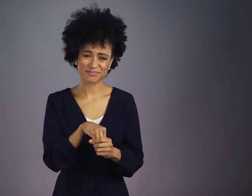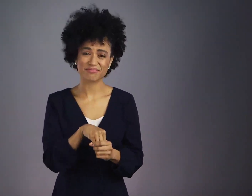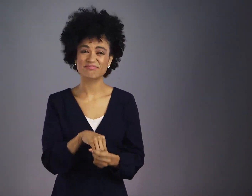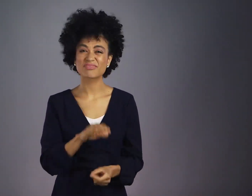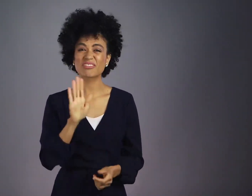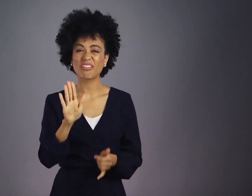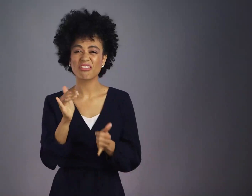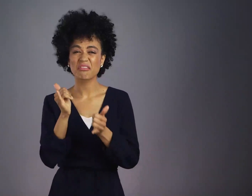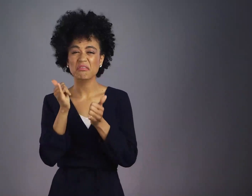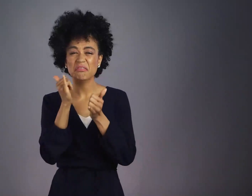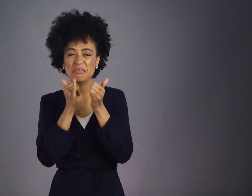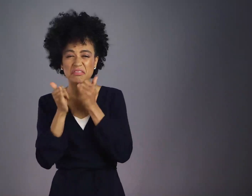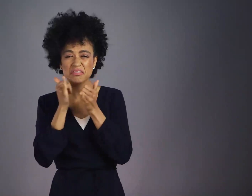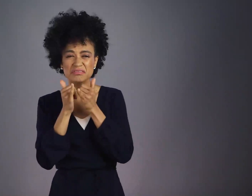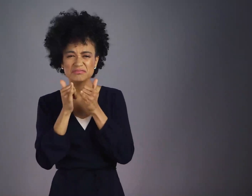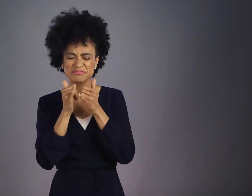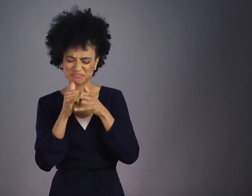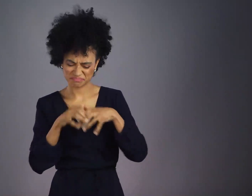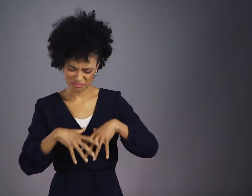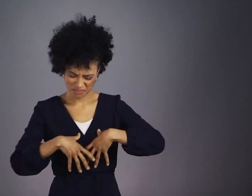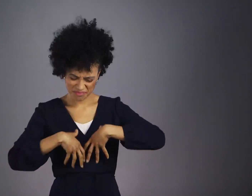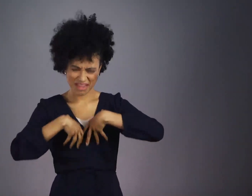every dark cranny of the past.